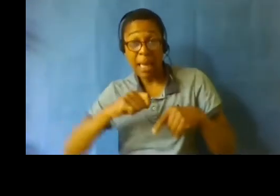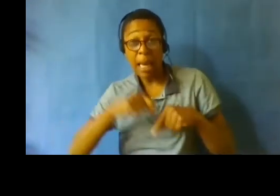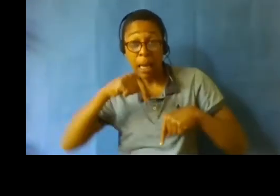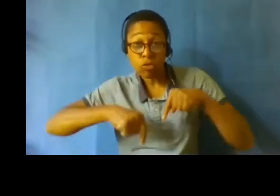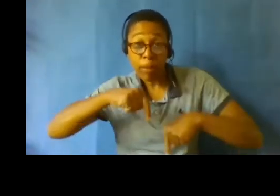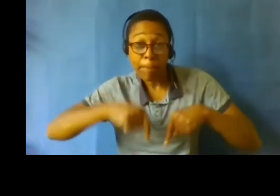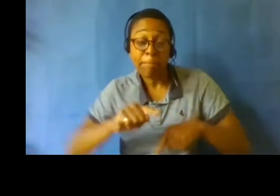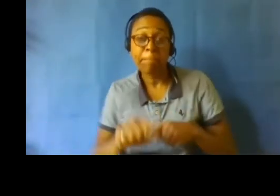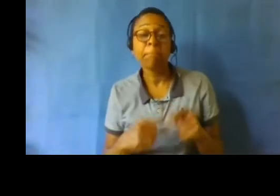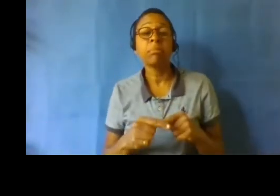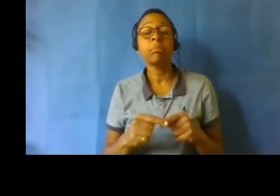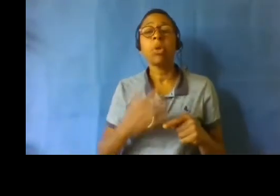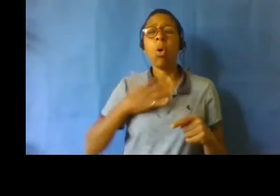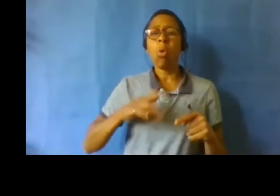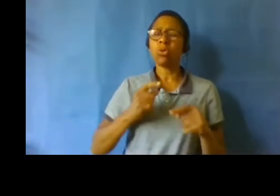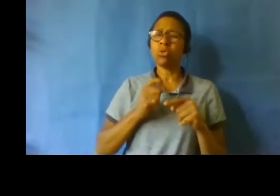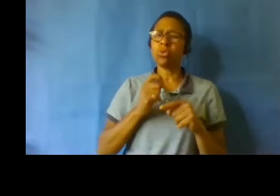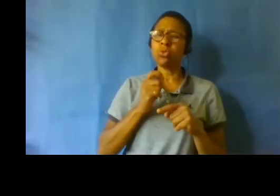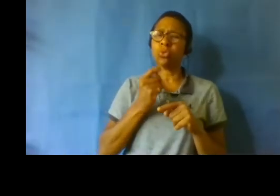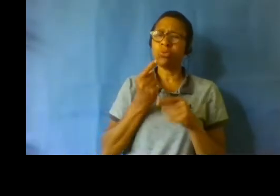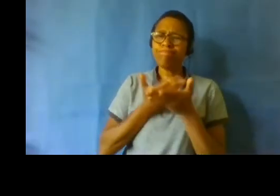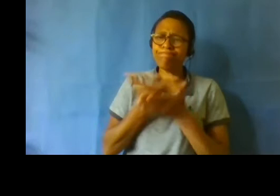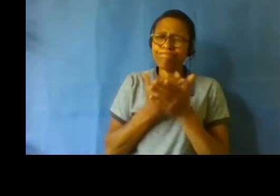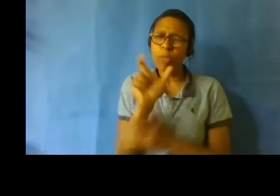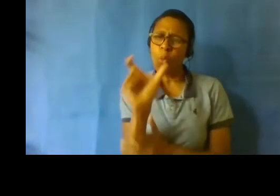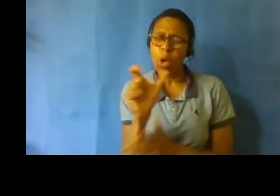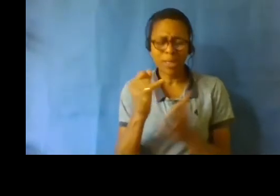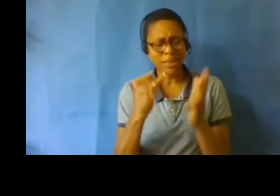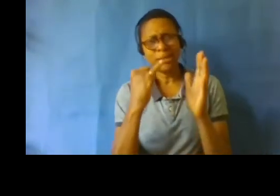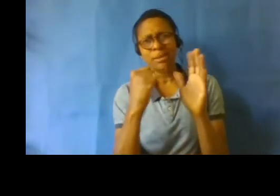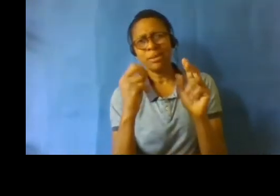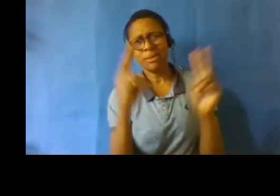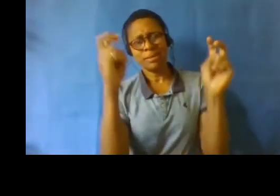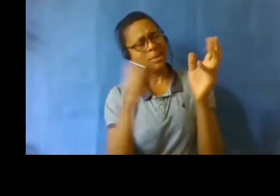its history and its relationship with Western representations of autism then I